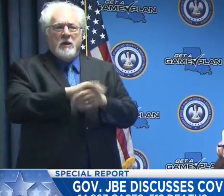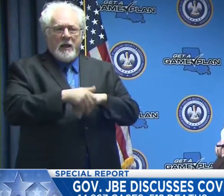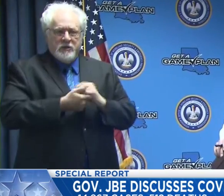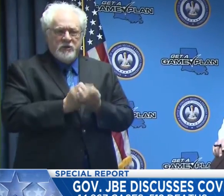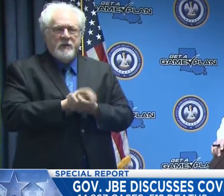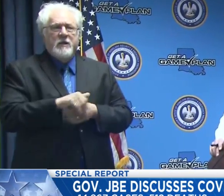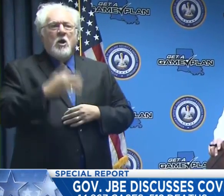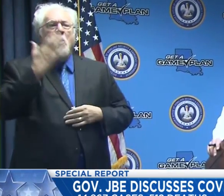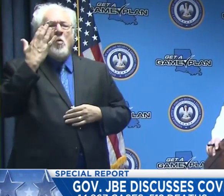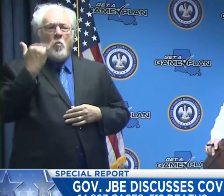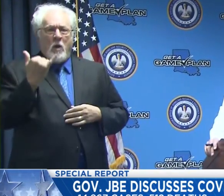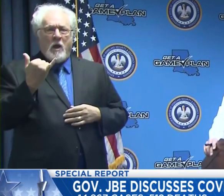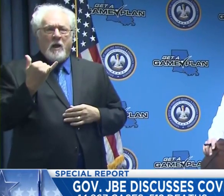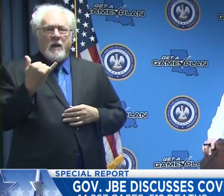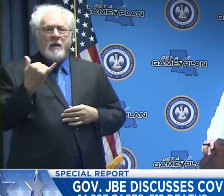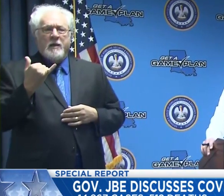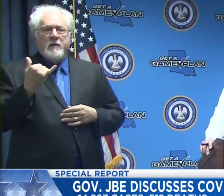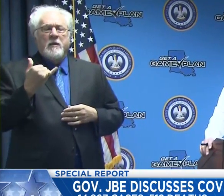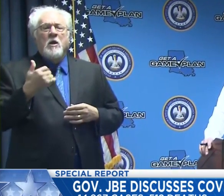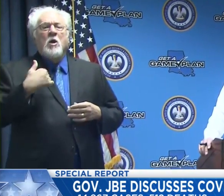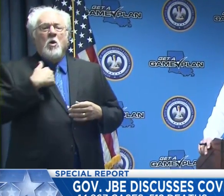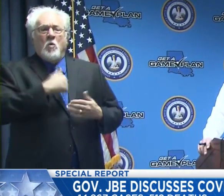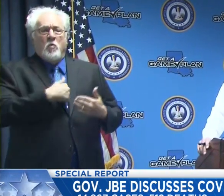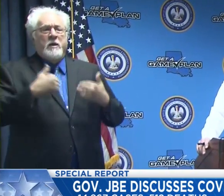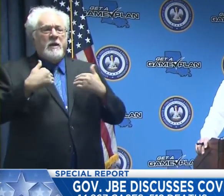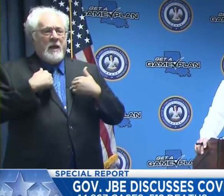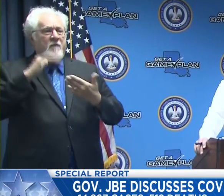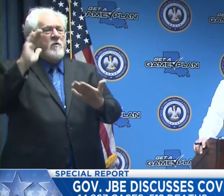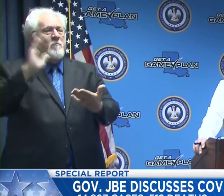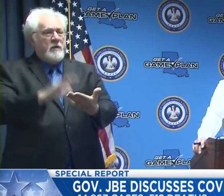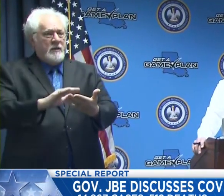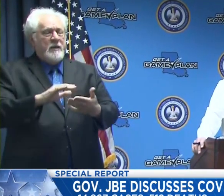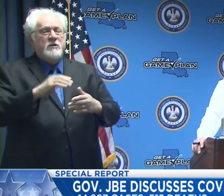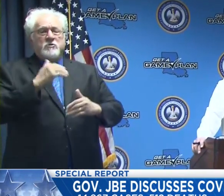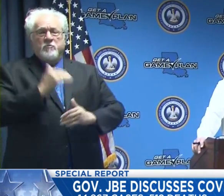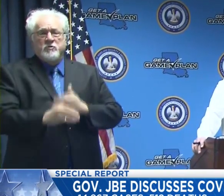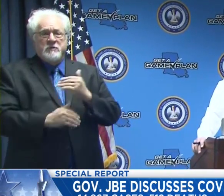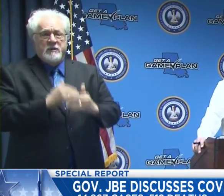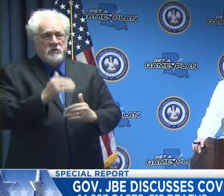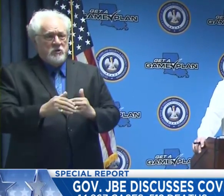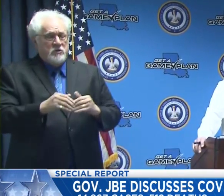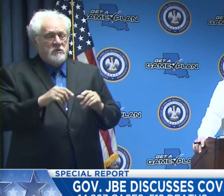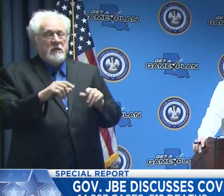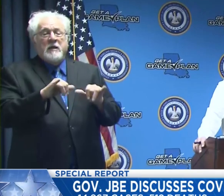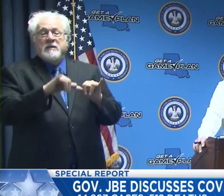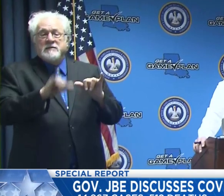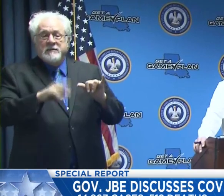UP THERE. I WANT TO SHOW YOU WHY PRACTICING SOCIAL DISTANCING AND GOOD HYGIENE IS SO IMPORTANT AND